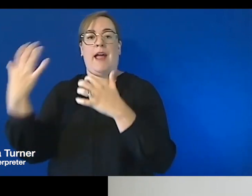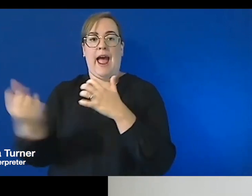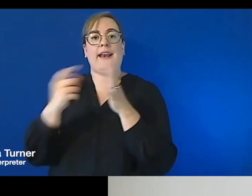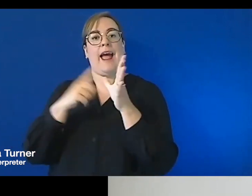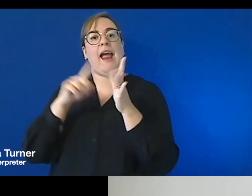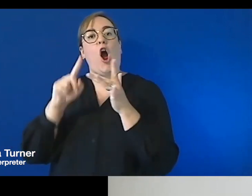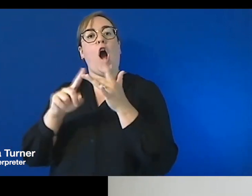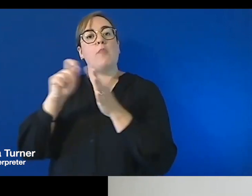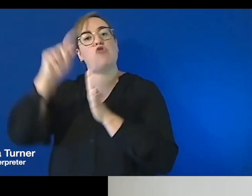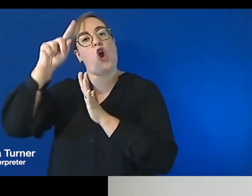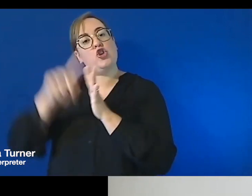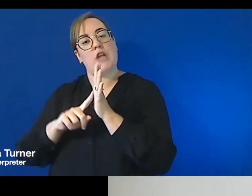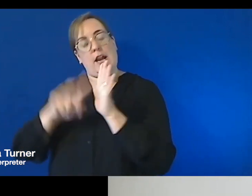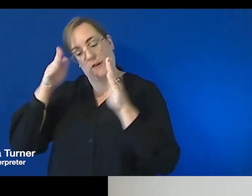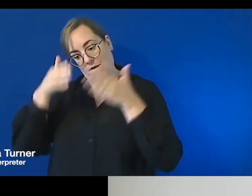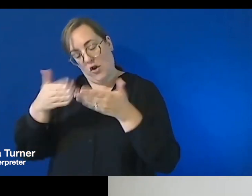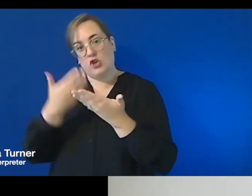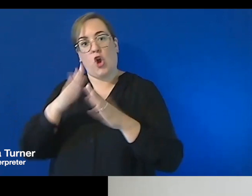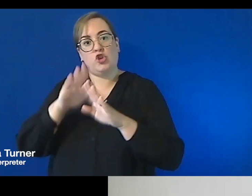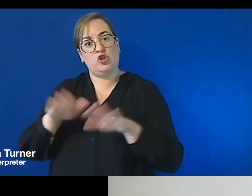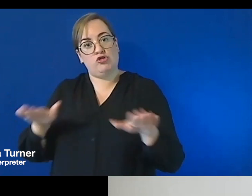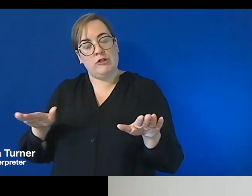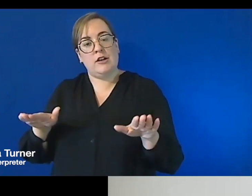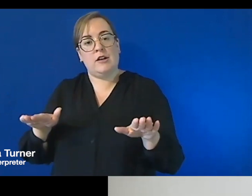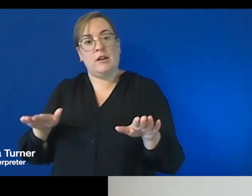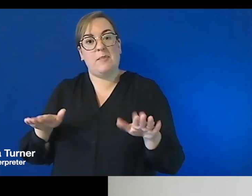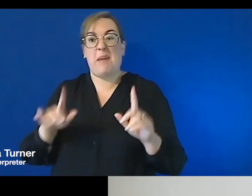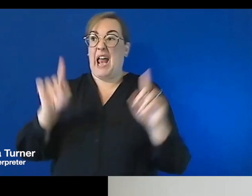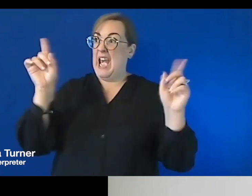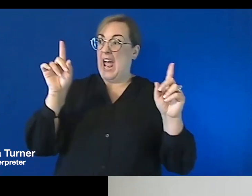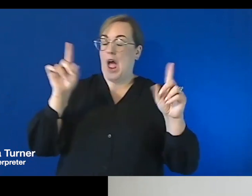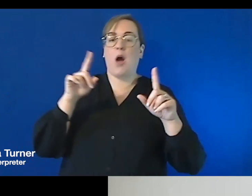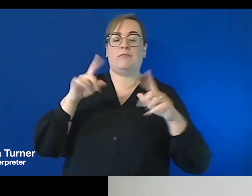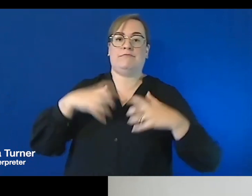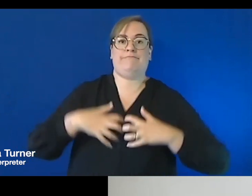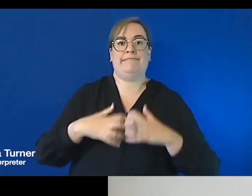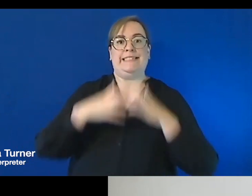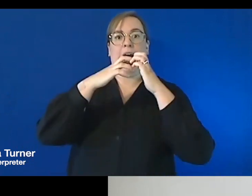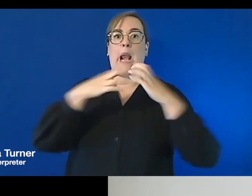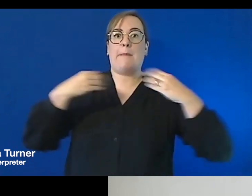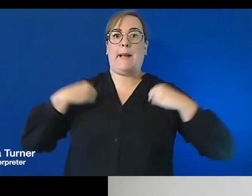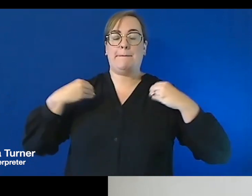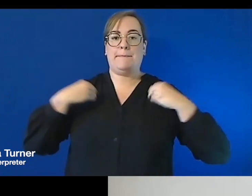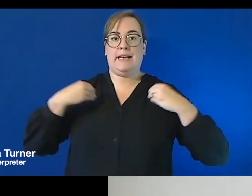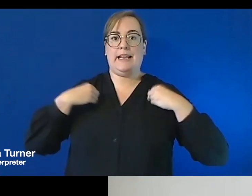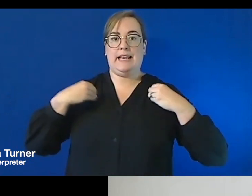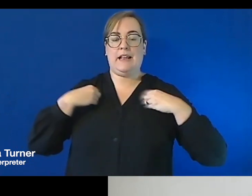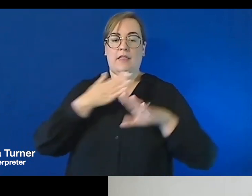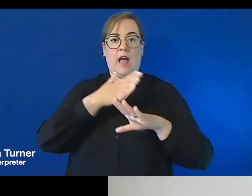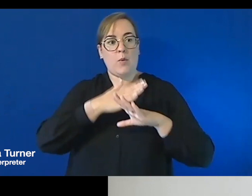today, startups mostly work in situation they create robots and they for instance try to be